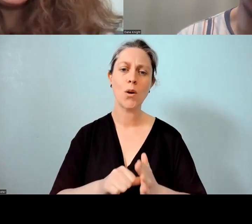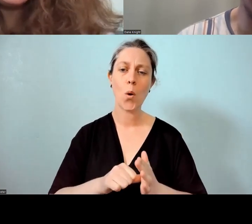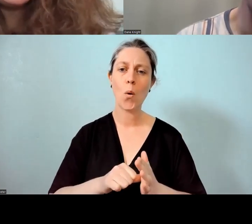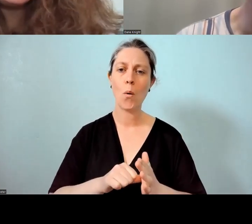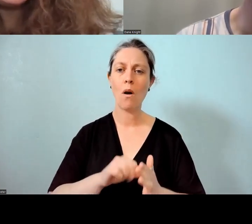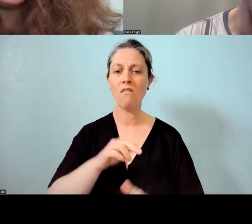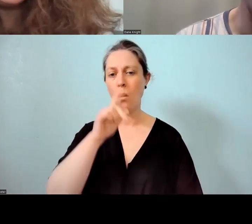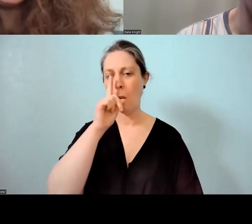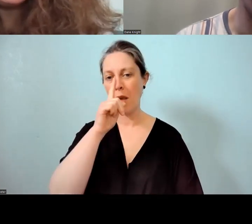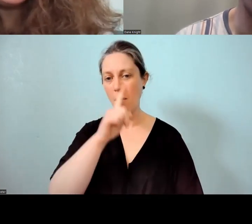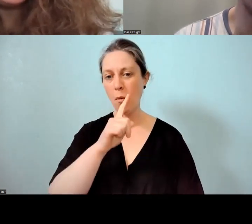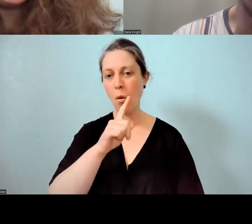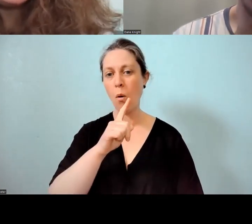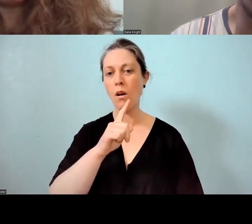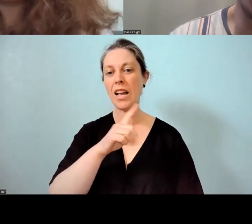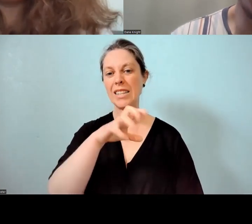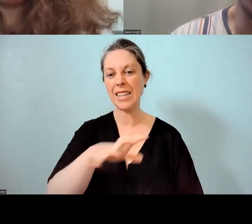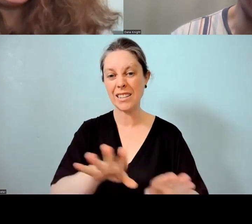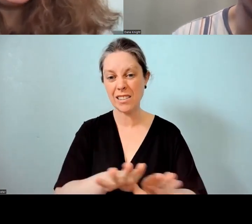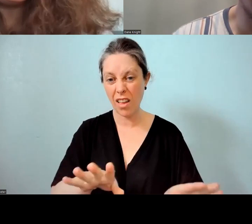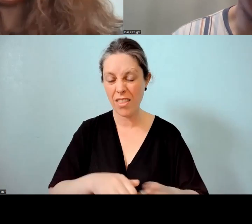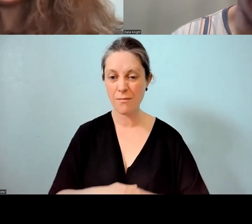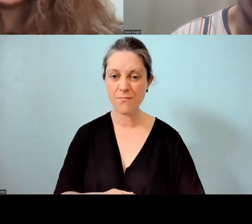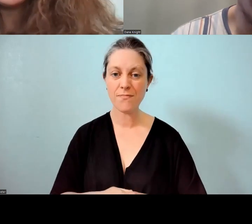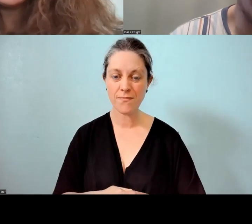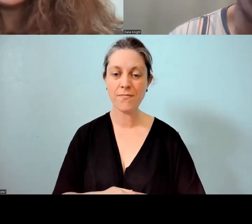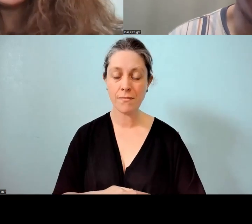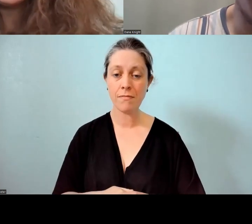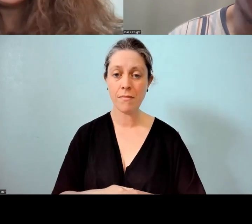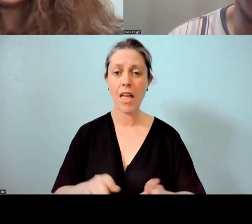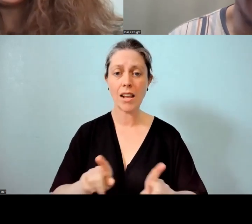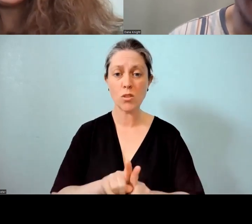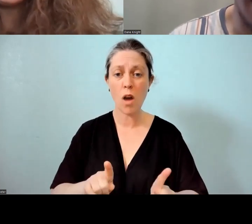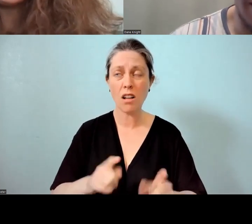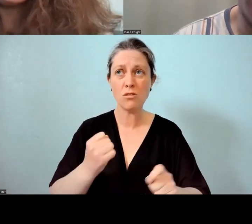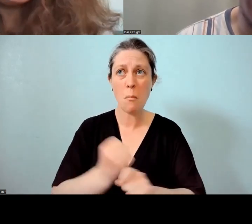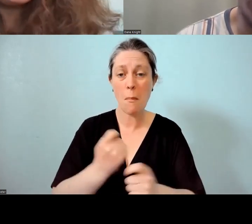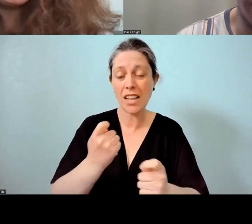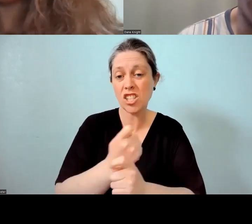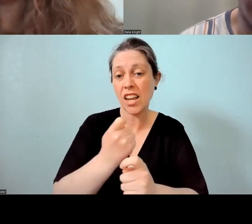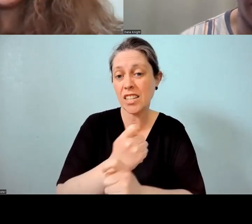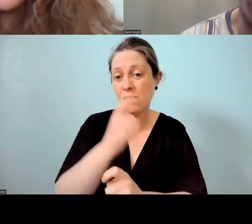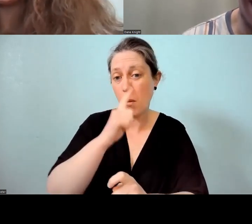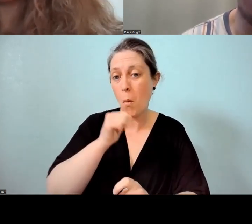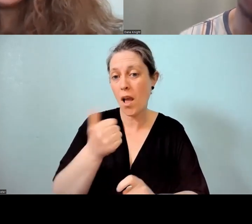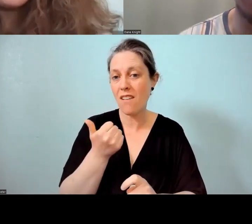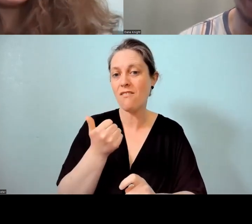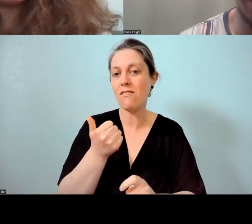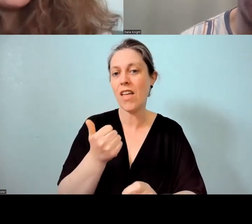in those kind of sectors to make those changes for people with, you know, sensory disabilities or other types of disabilities,